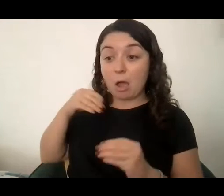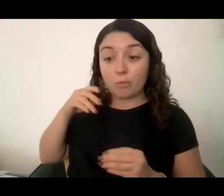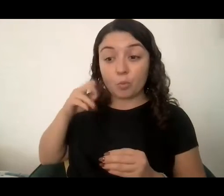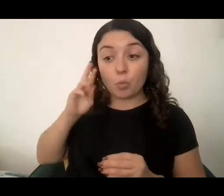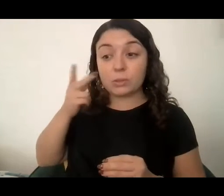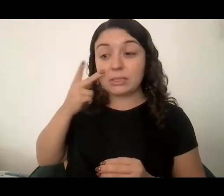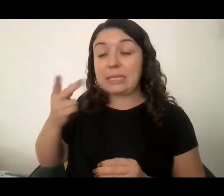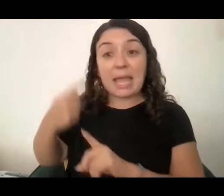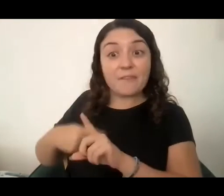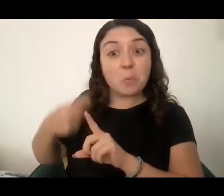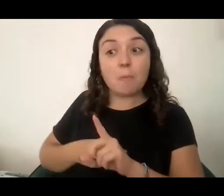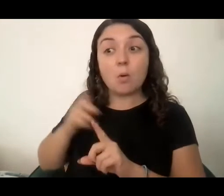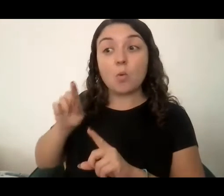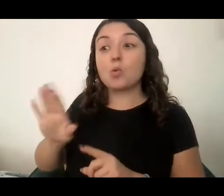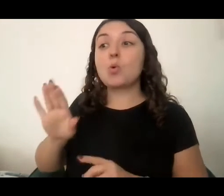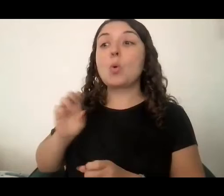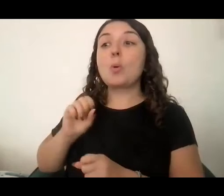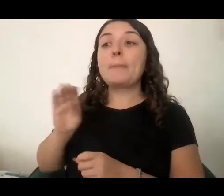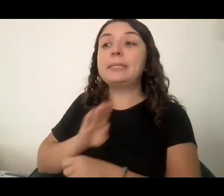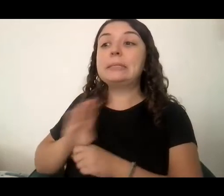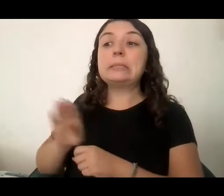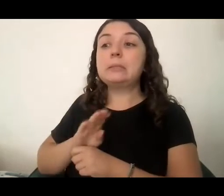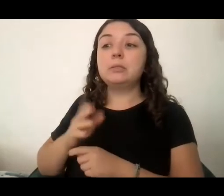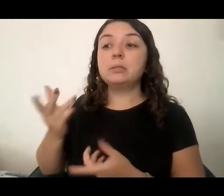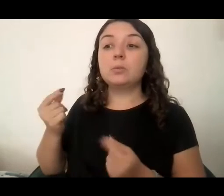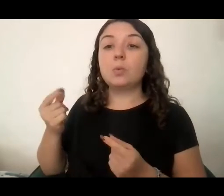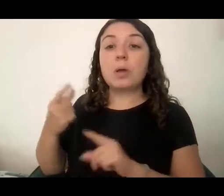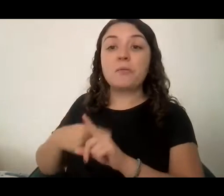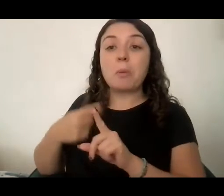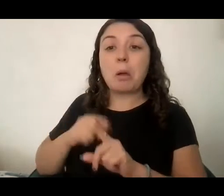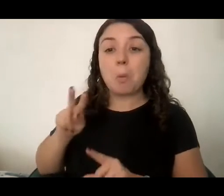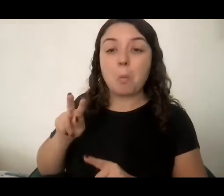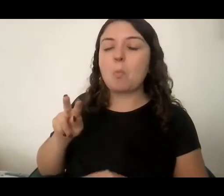every month and decide what happens to your benefit each and every month. Does not work that